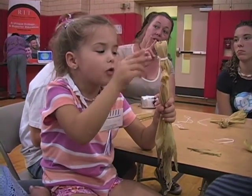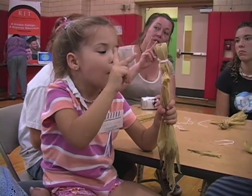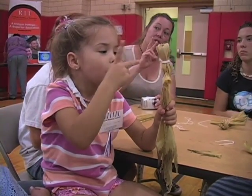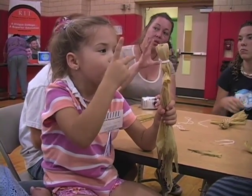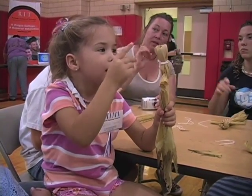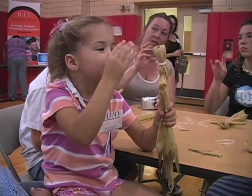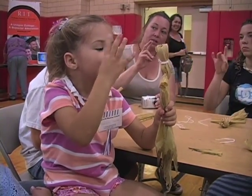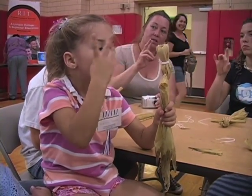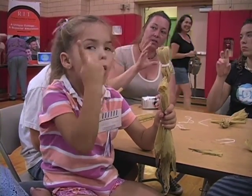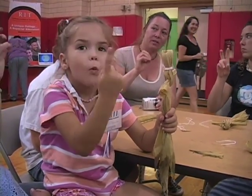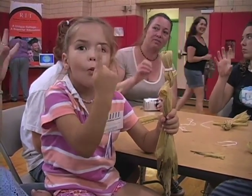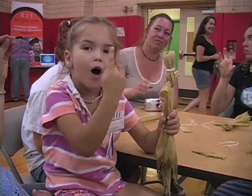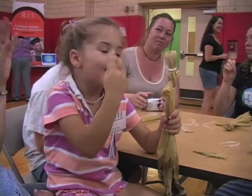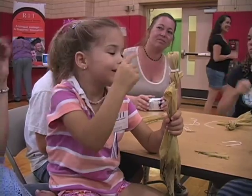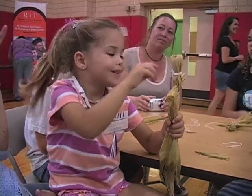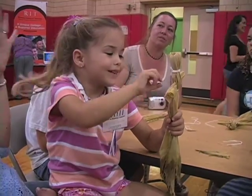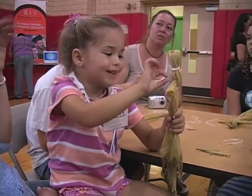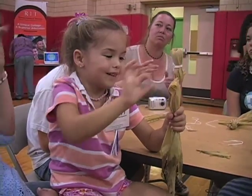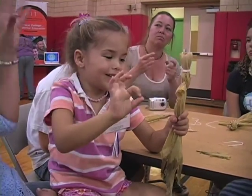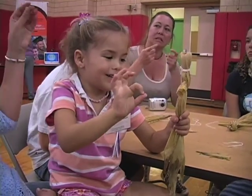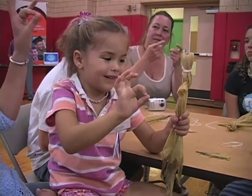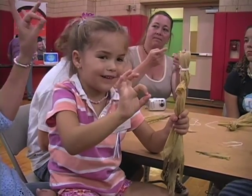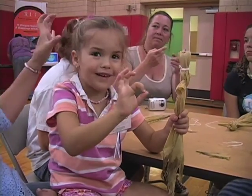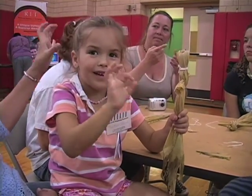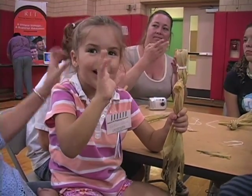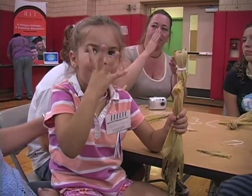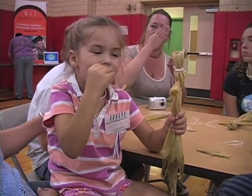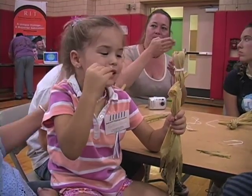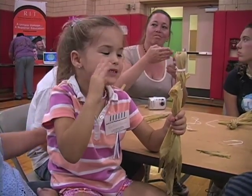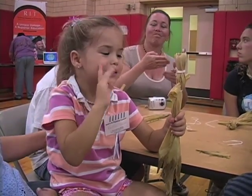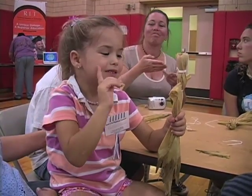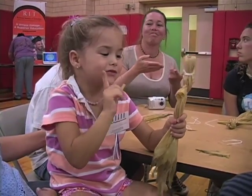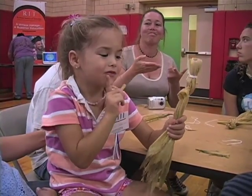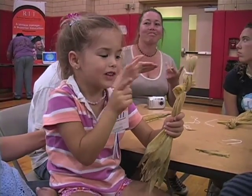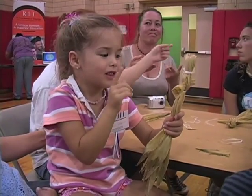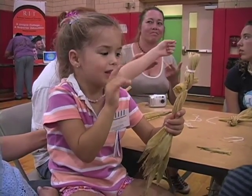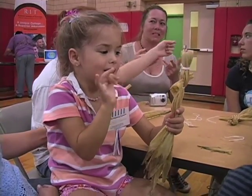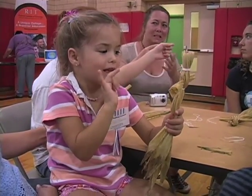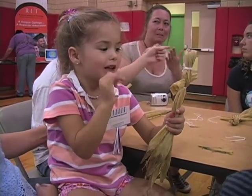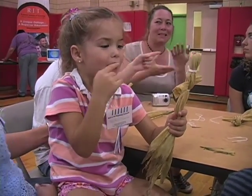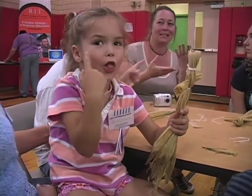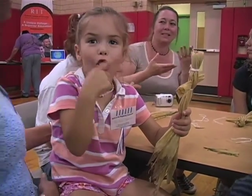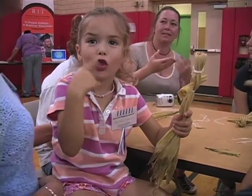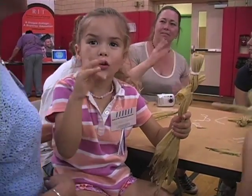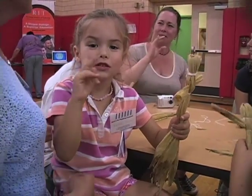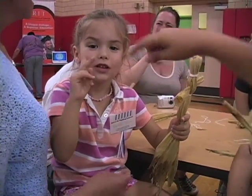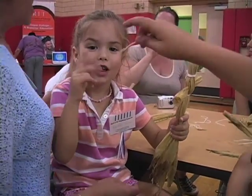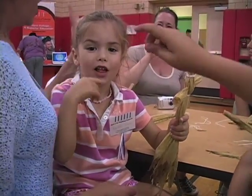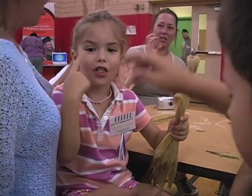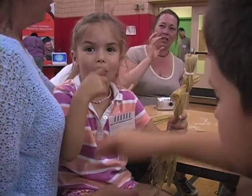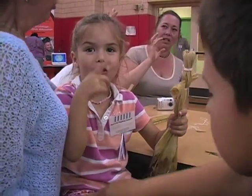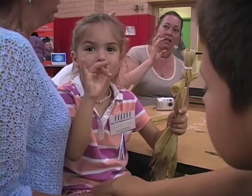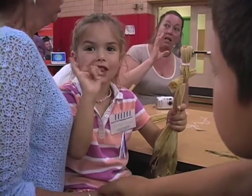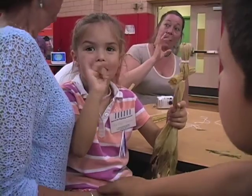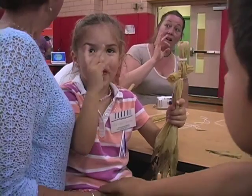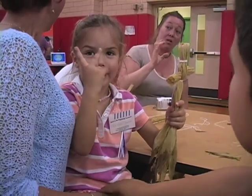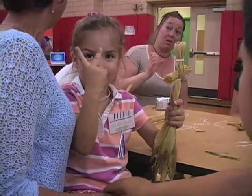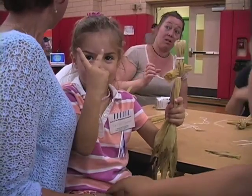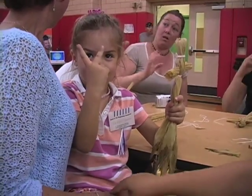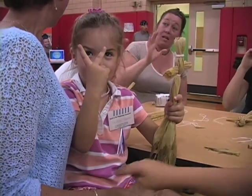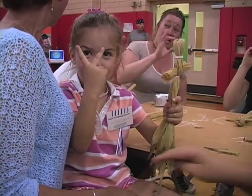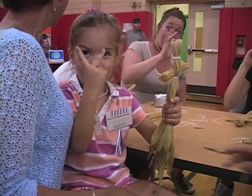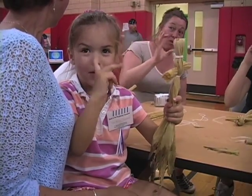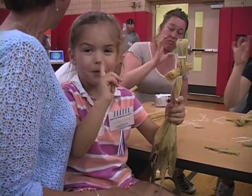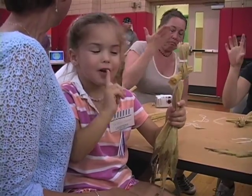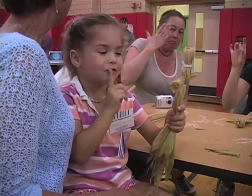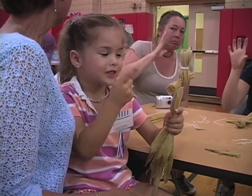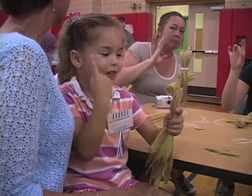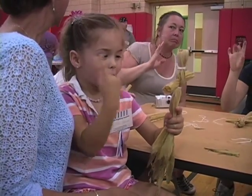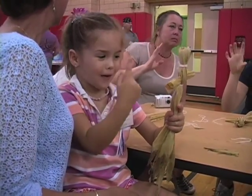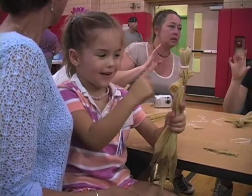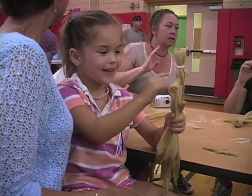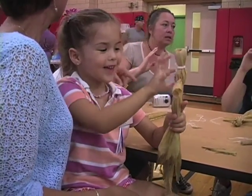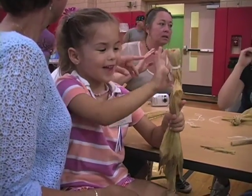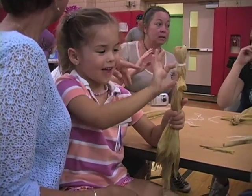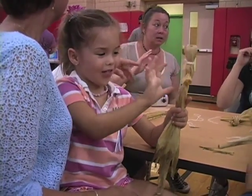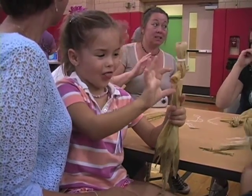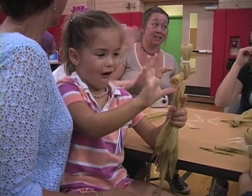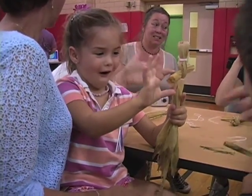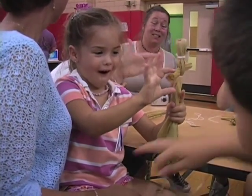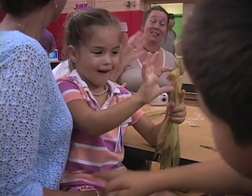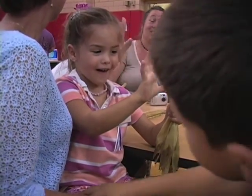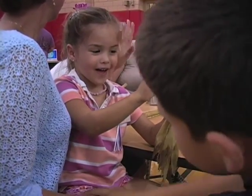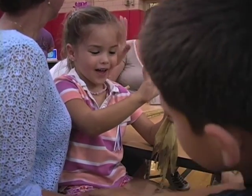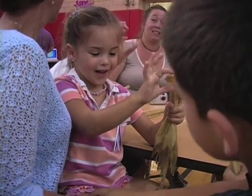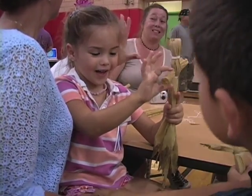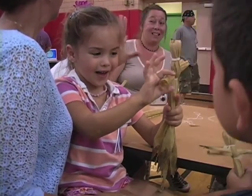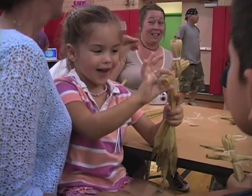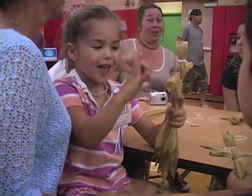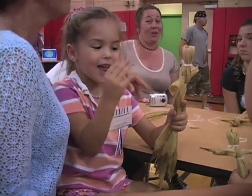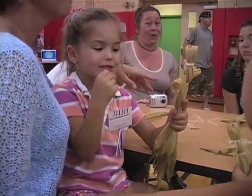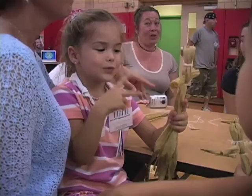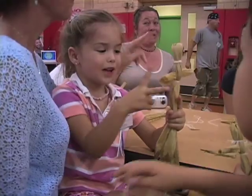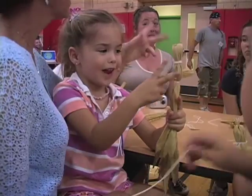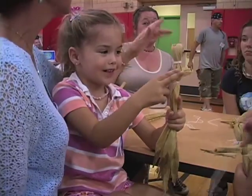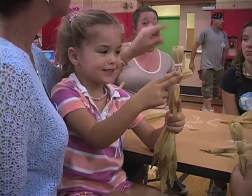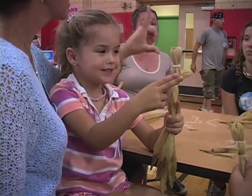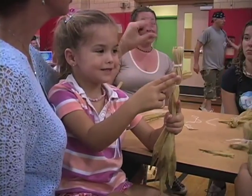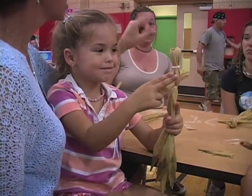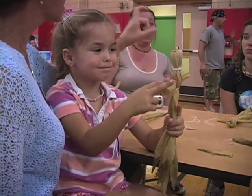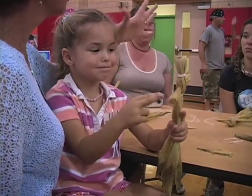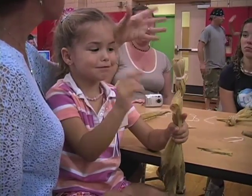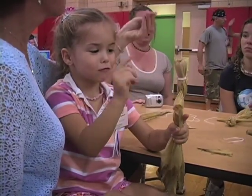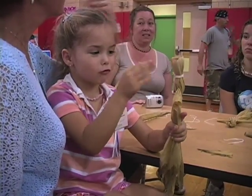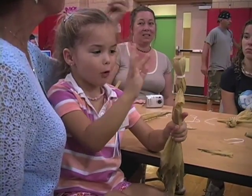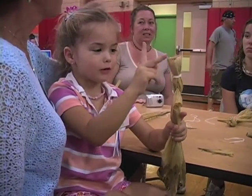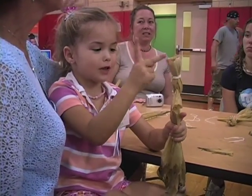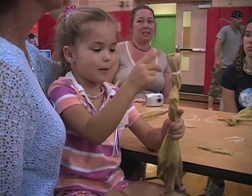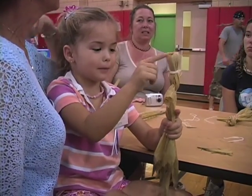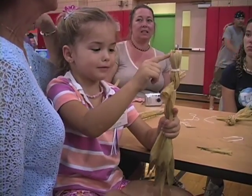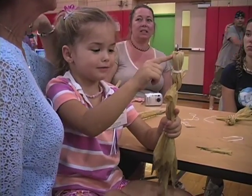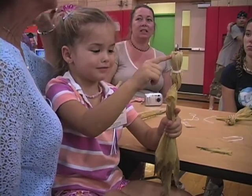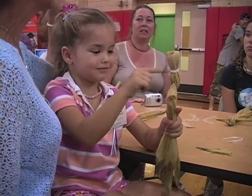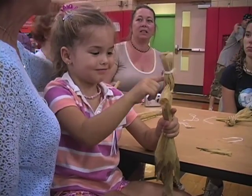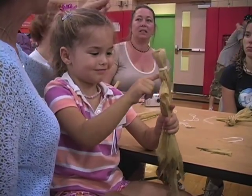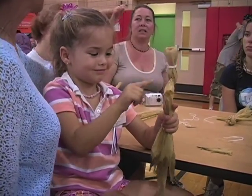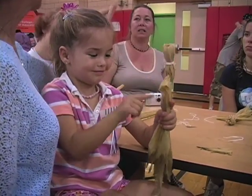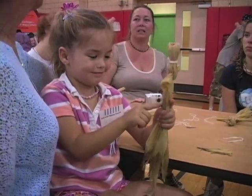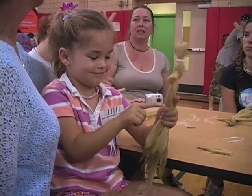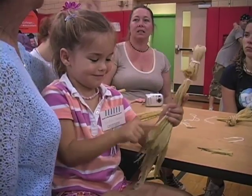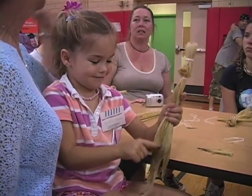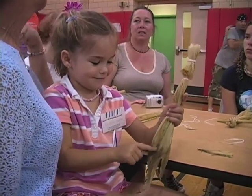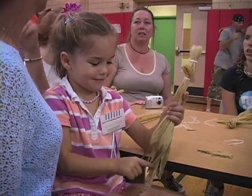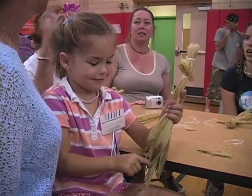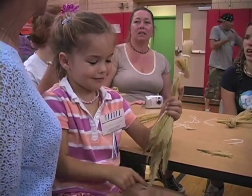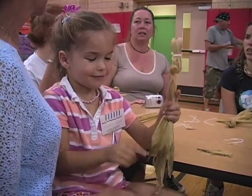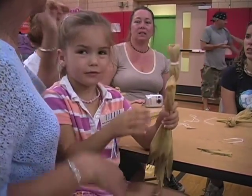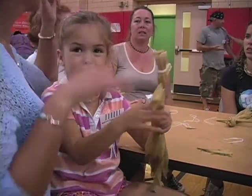There is a one stick. It looks like two but actually only one. The stick is cut into appropriate size. Look at long bottom.